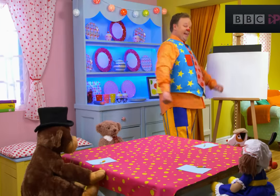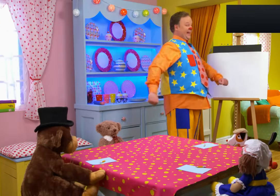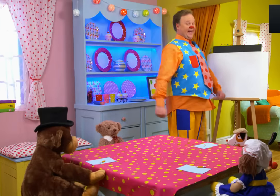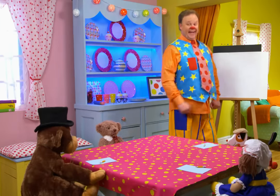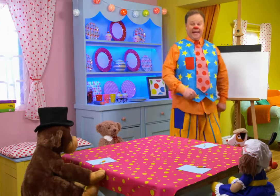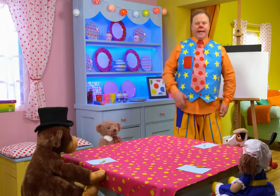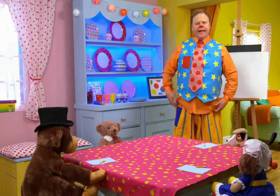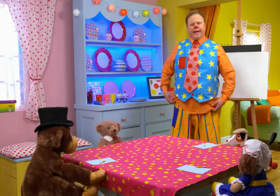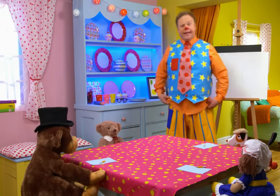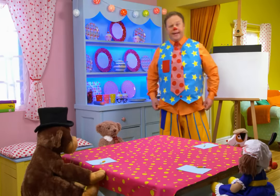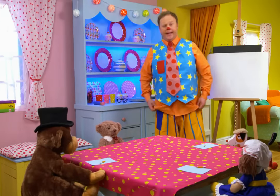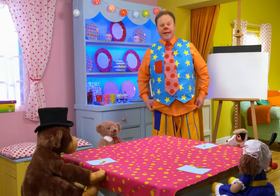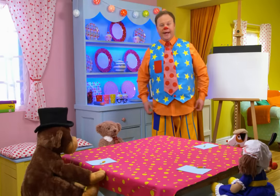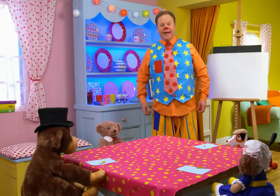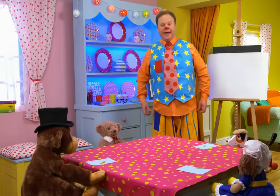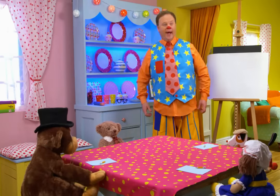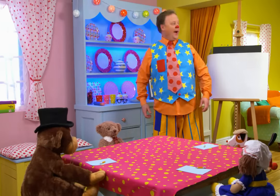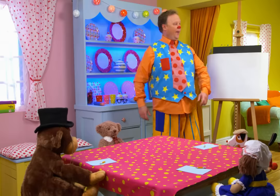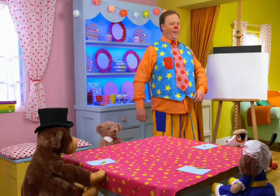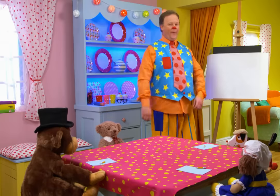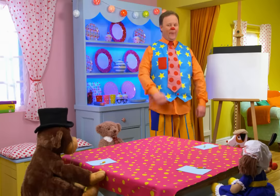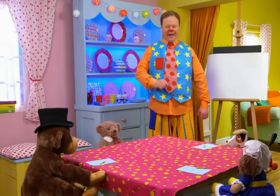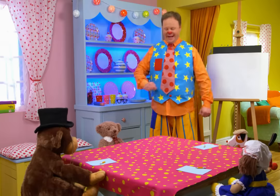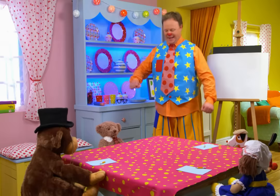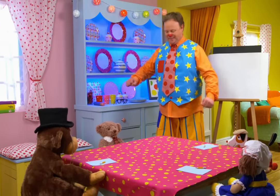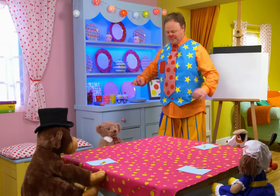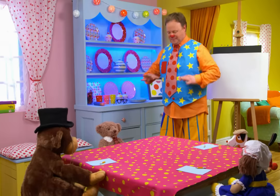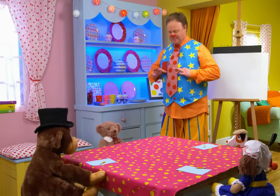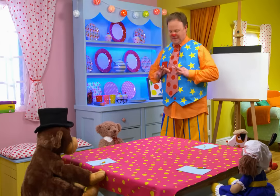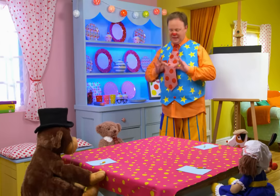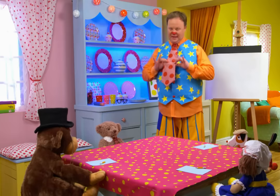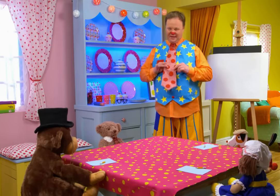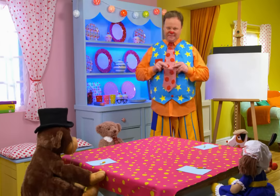who's the teacher mr tumble oh well it's